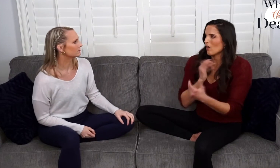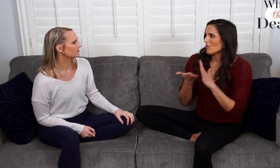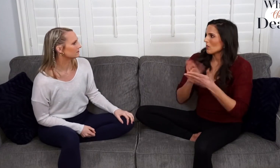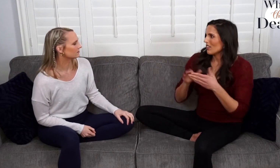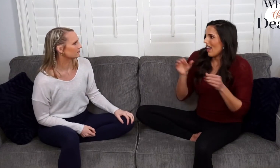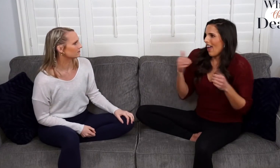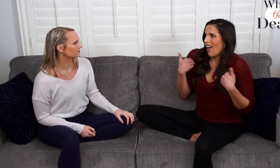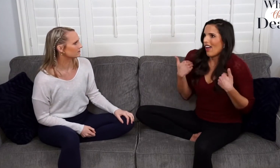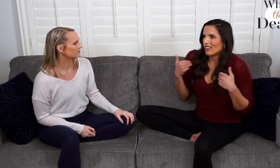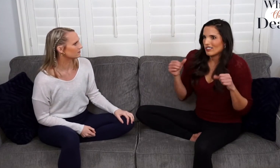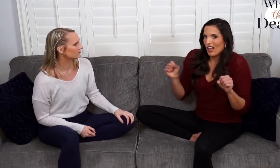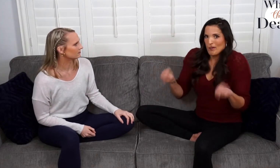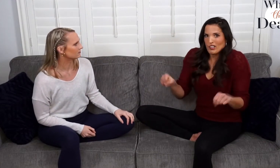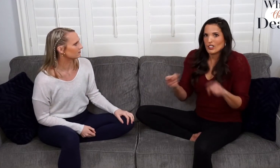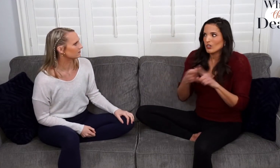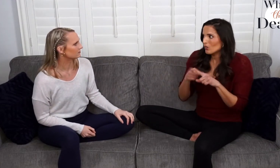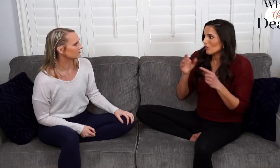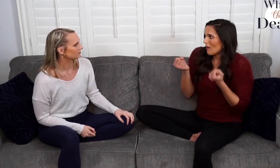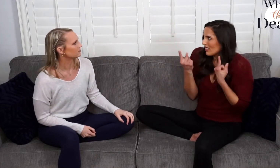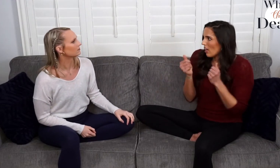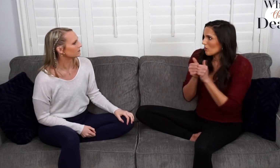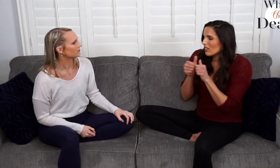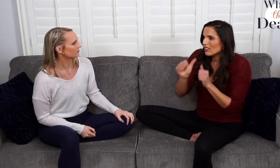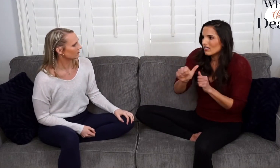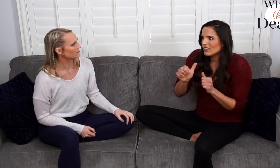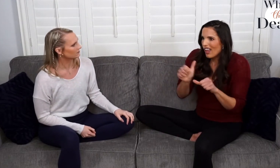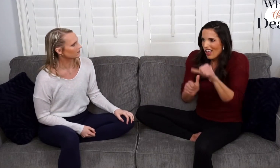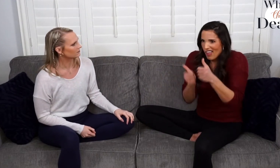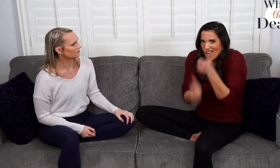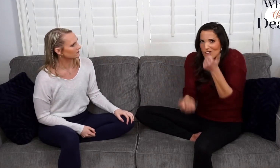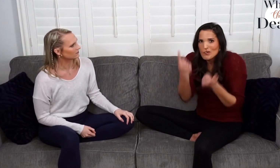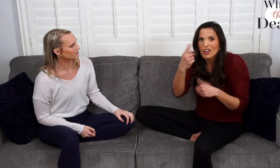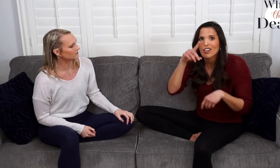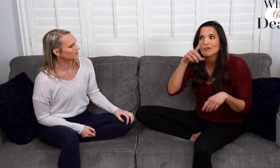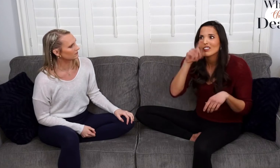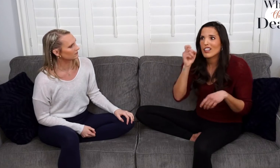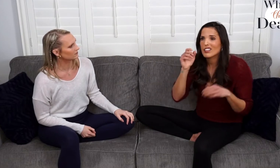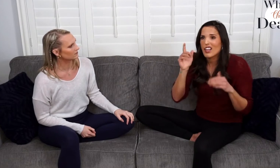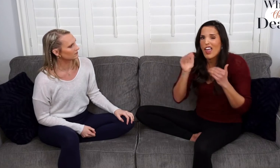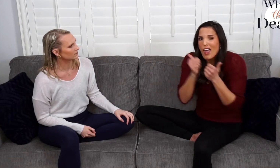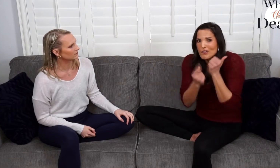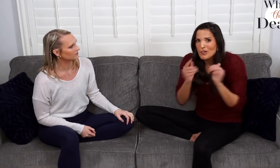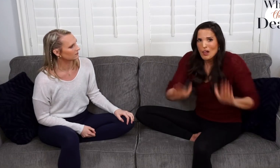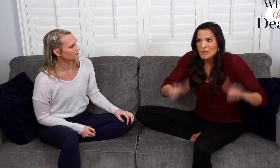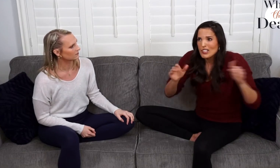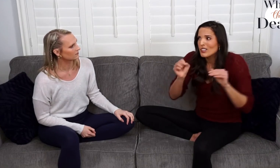within our community have the ability to empathize with everyone because everyone's